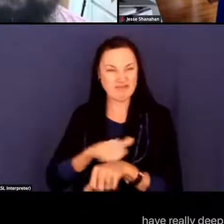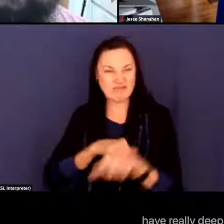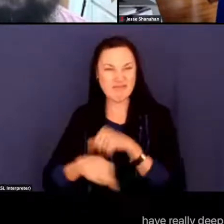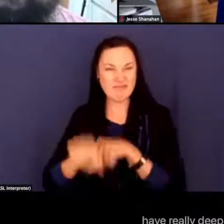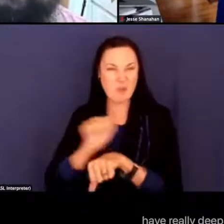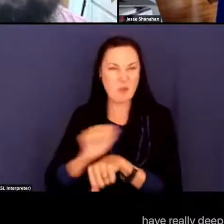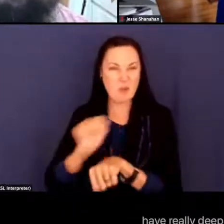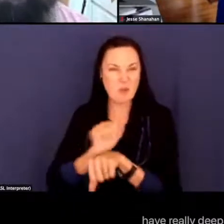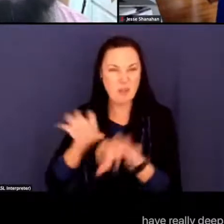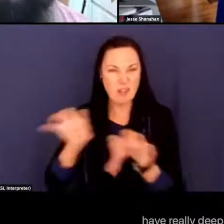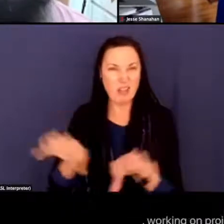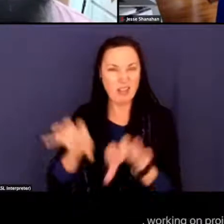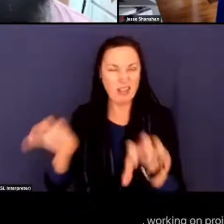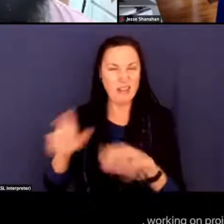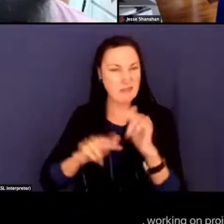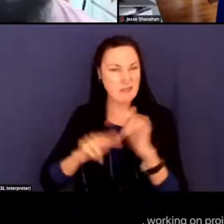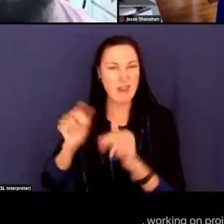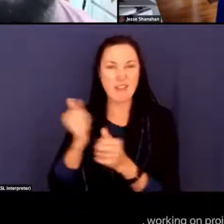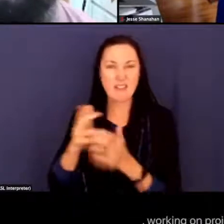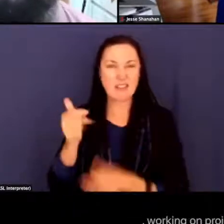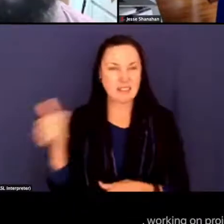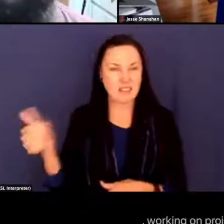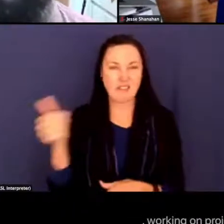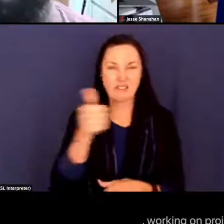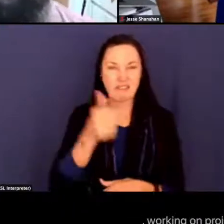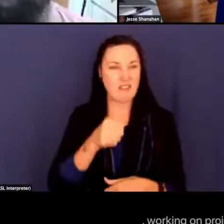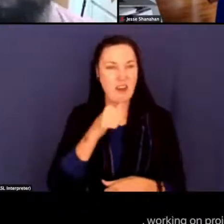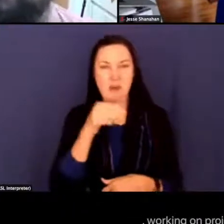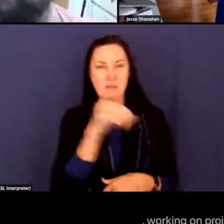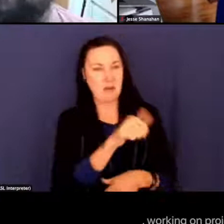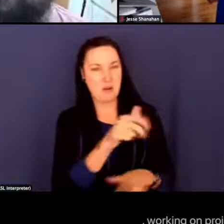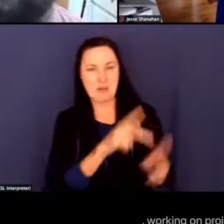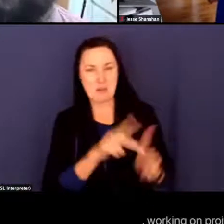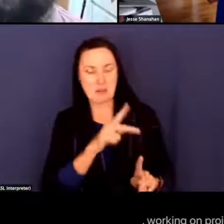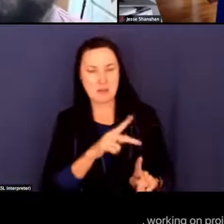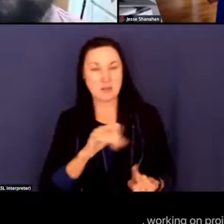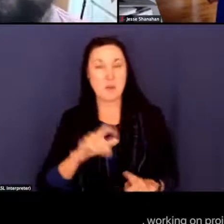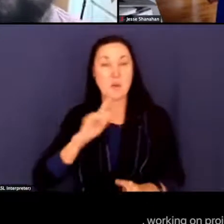We didn't hire things out very much so, which was great because it allowed us to learn. And